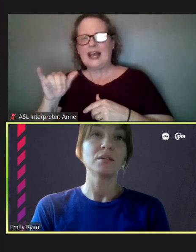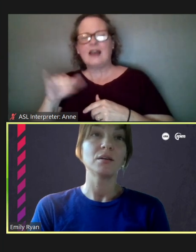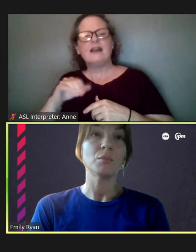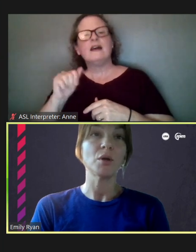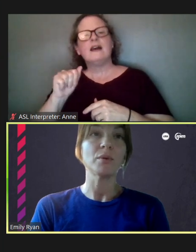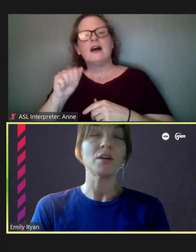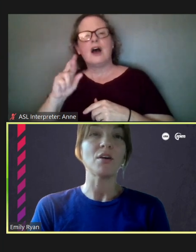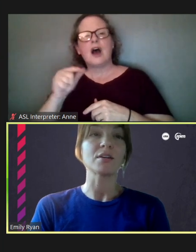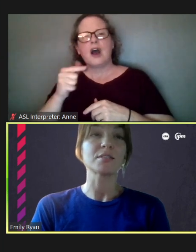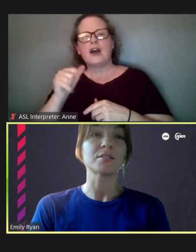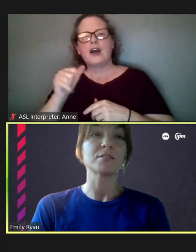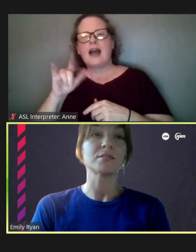Berwyn aux.